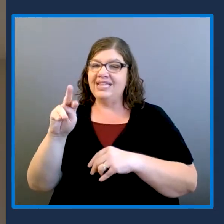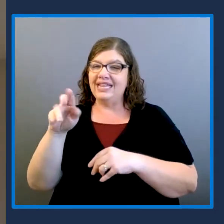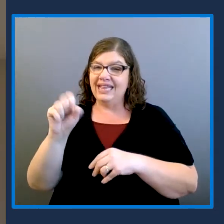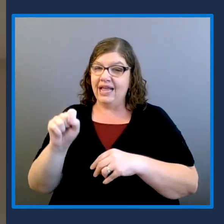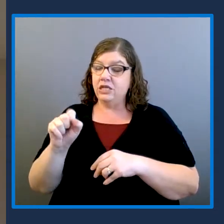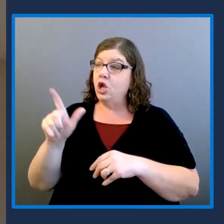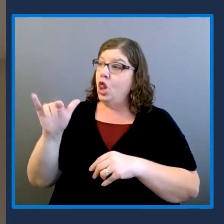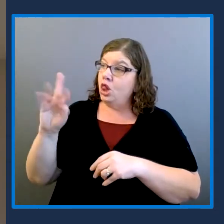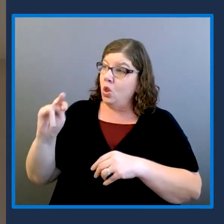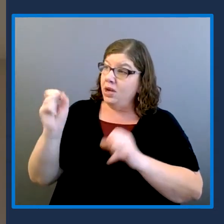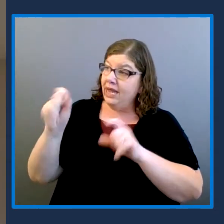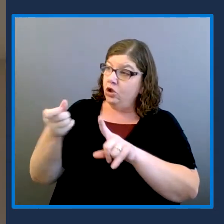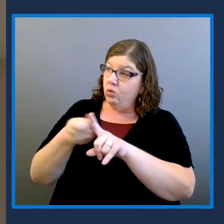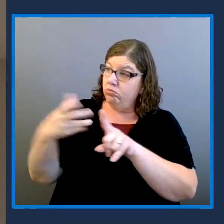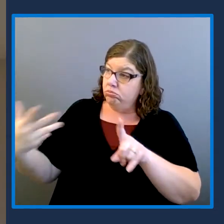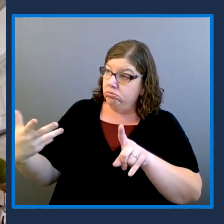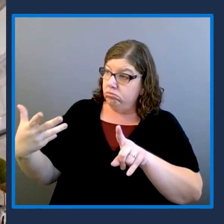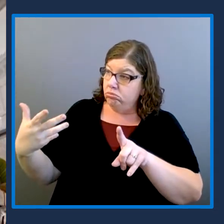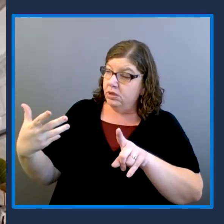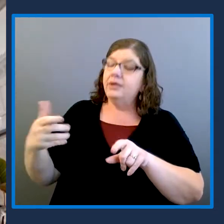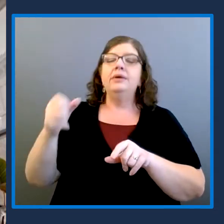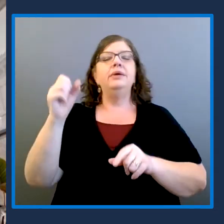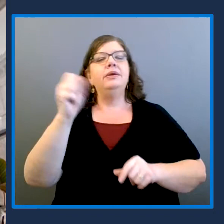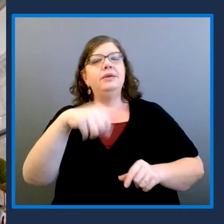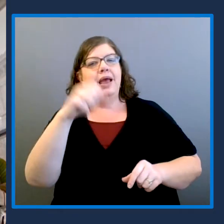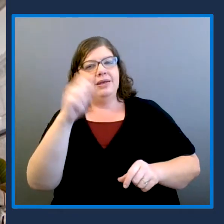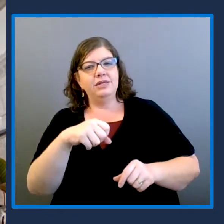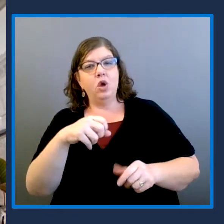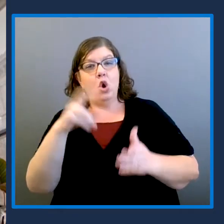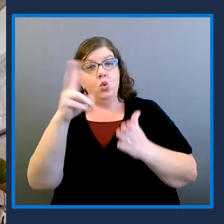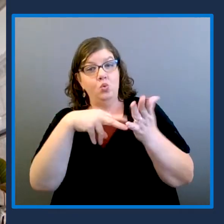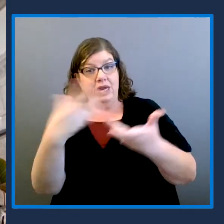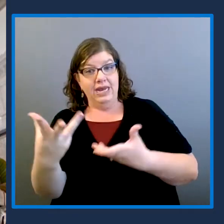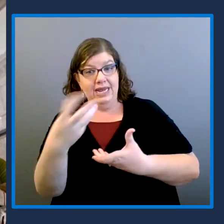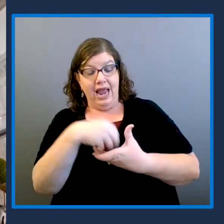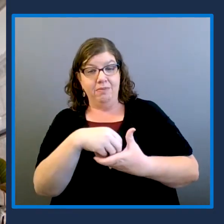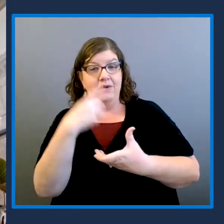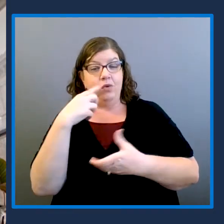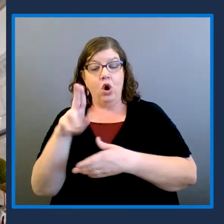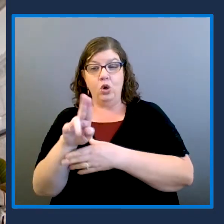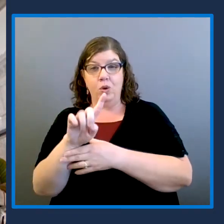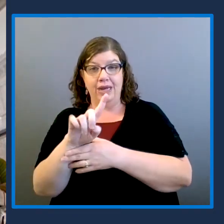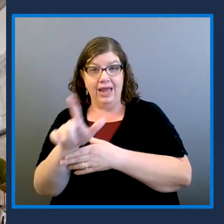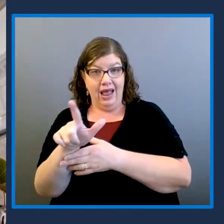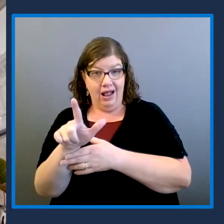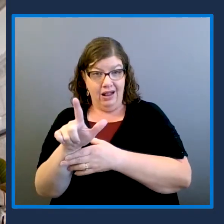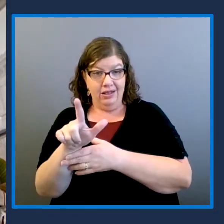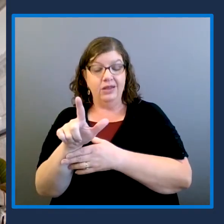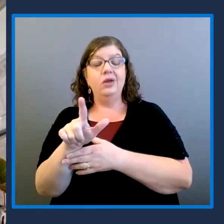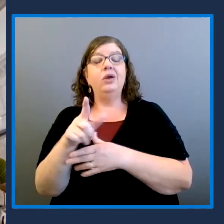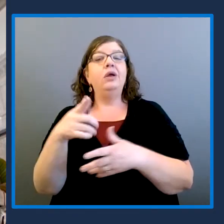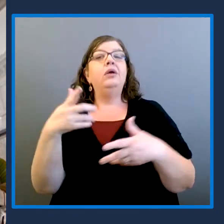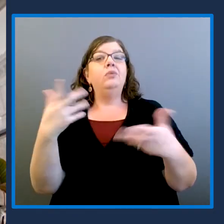like to add more to that yes when we're looking at reading engagement in terms of the udl guidelines